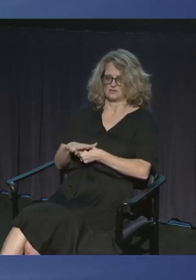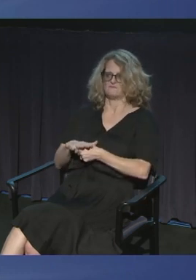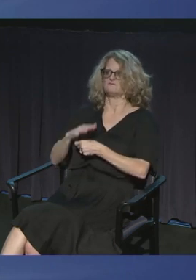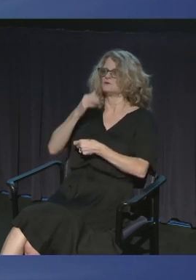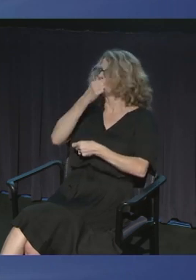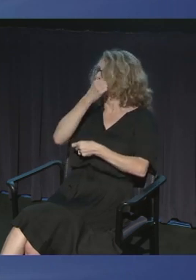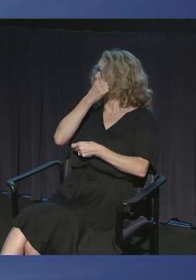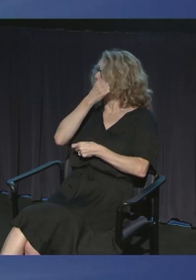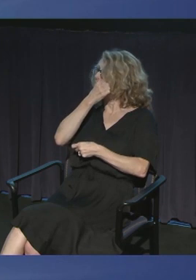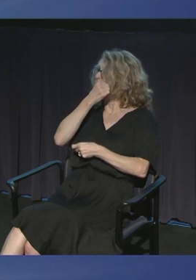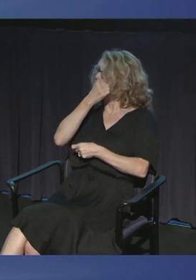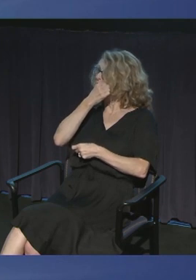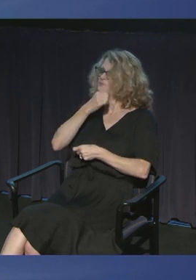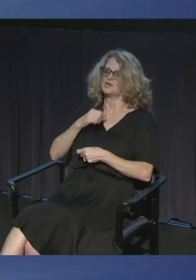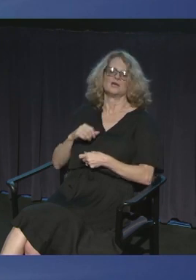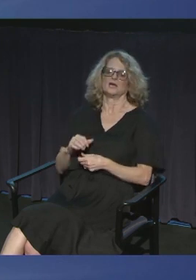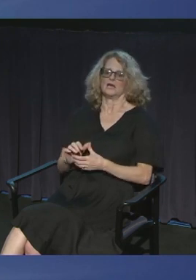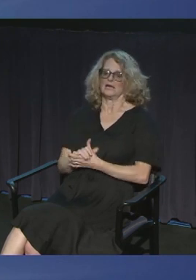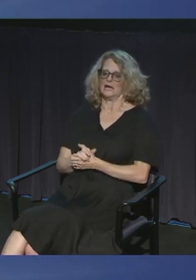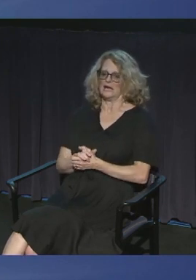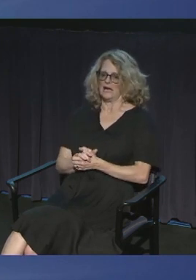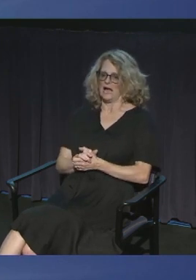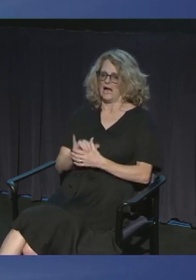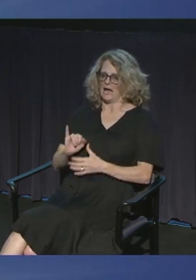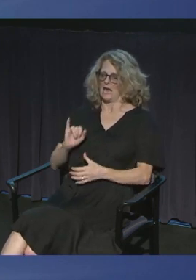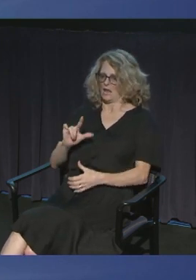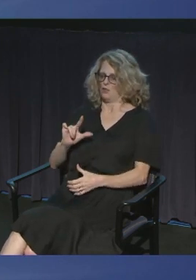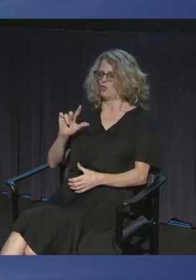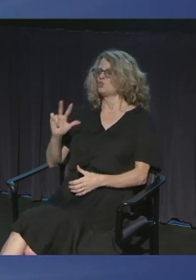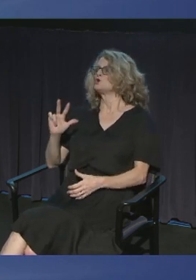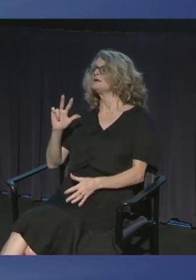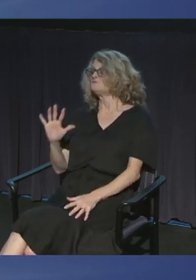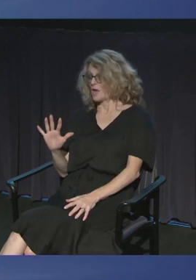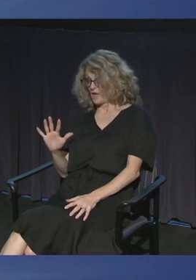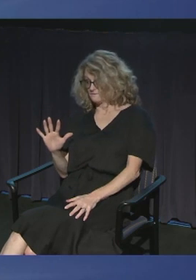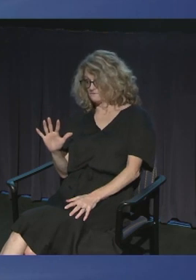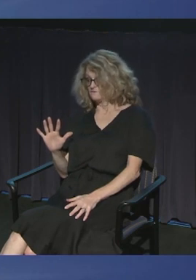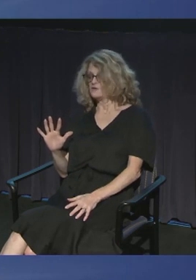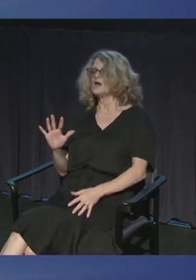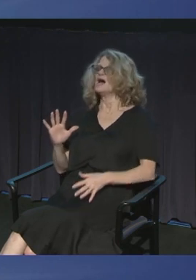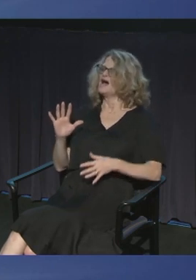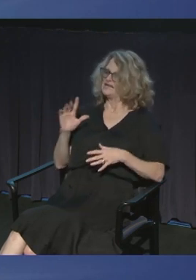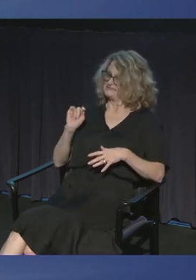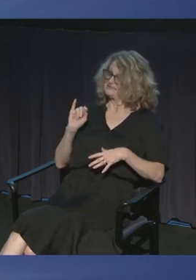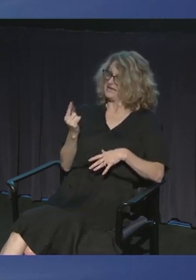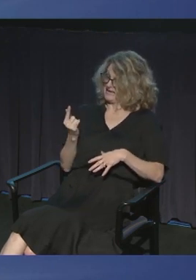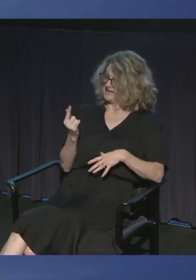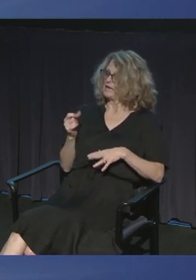SUPPRESSIVE CYTOKINE ILK 35, WHICH REDUCES NLK PROLIFERATION